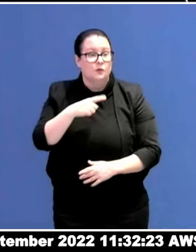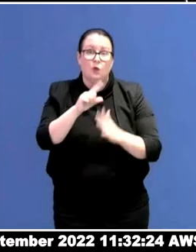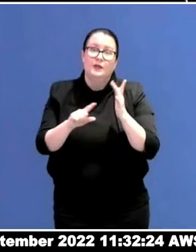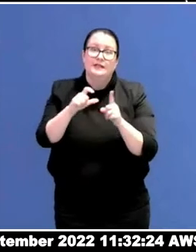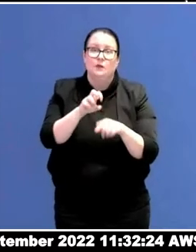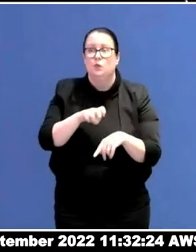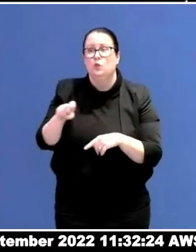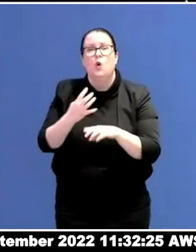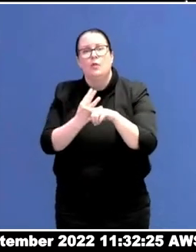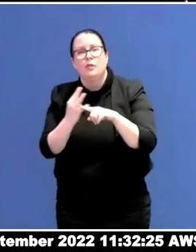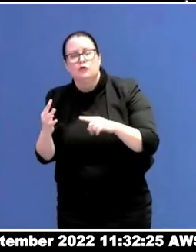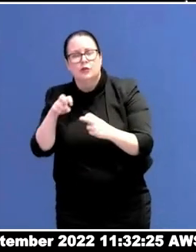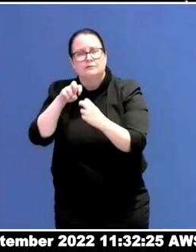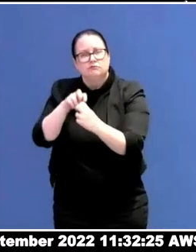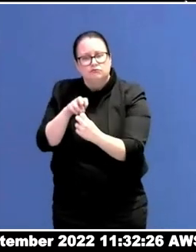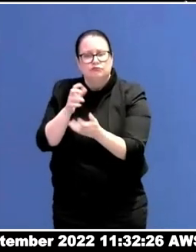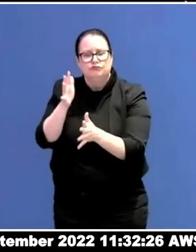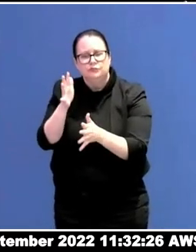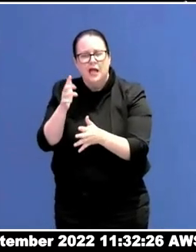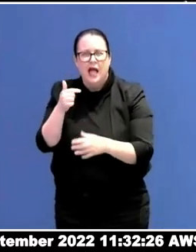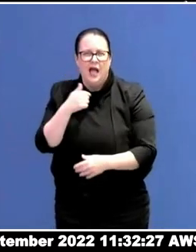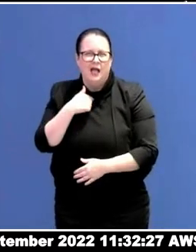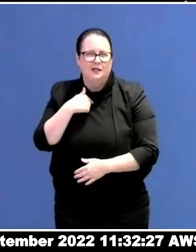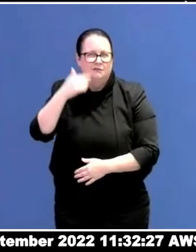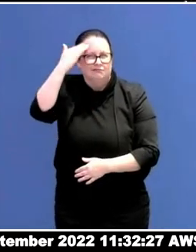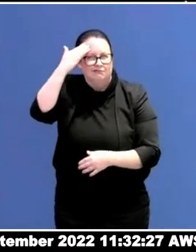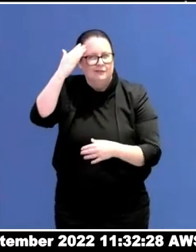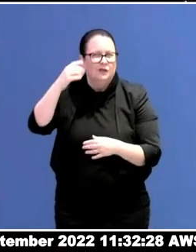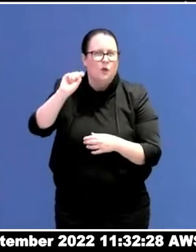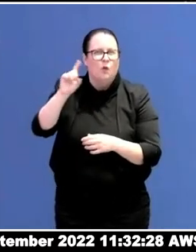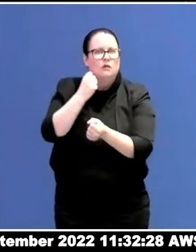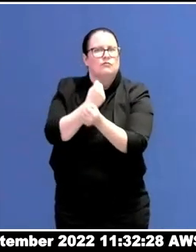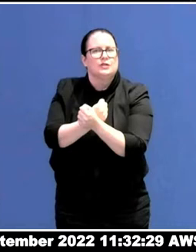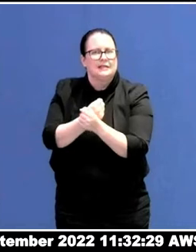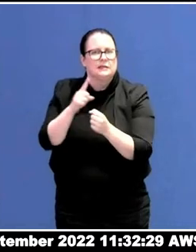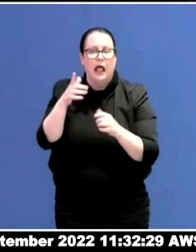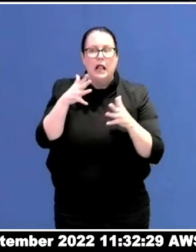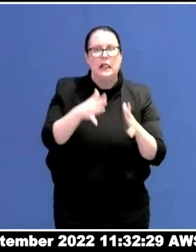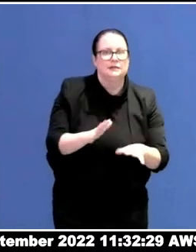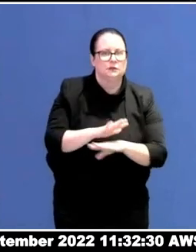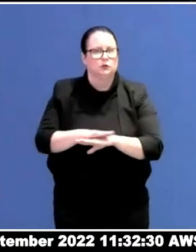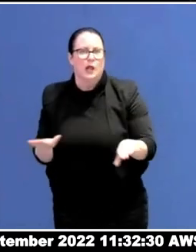And, you know, it was in - I'm pretty smart in terms of a prison system, know what I can do and what I can't do, and we just sat.